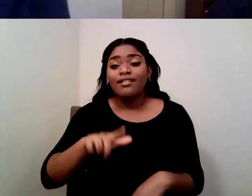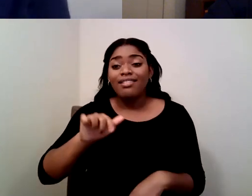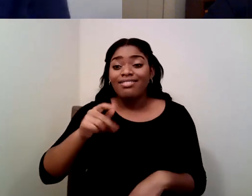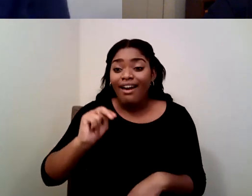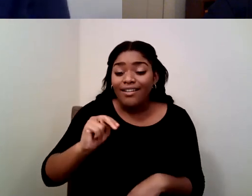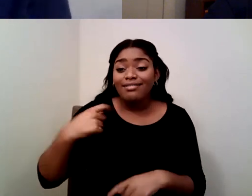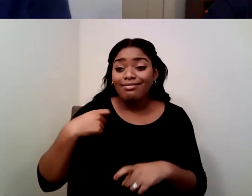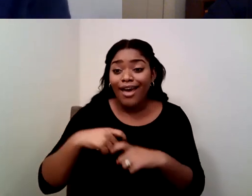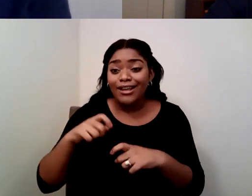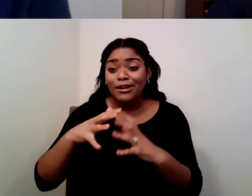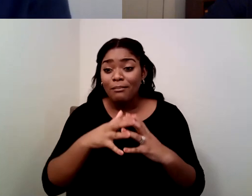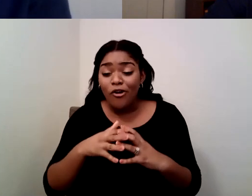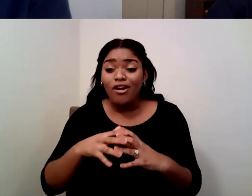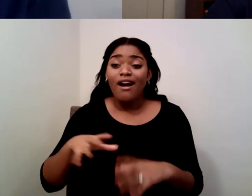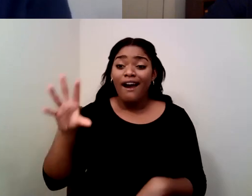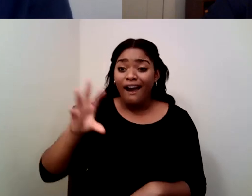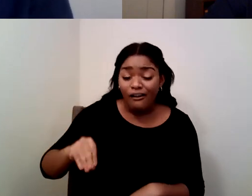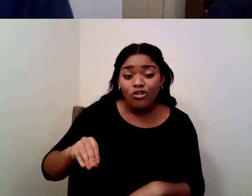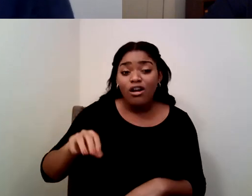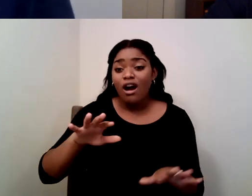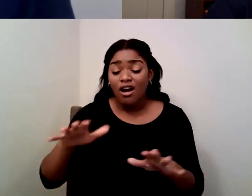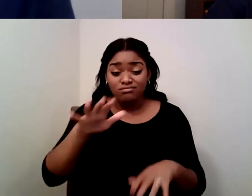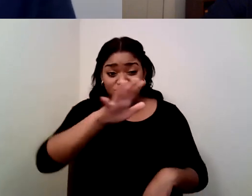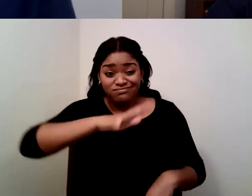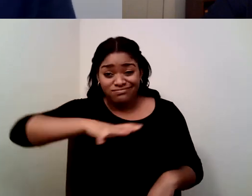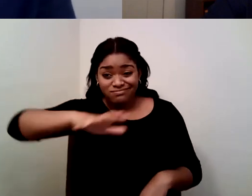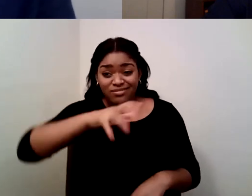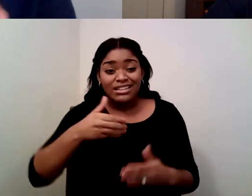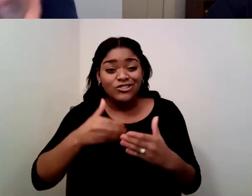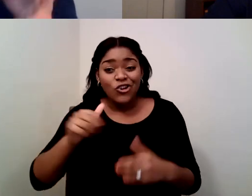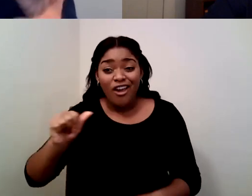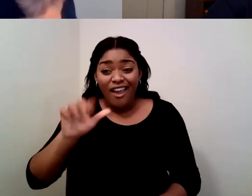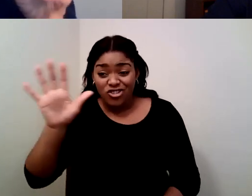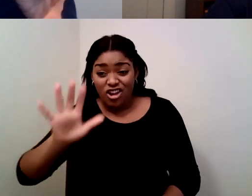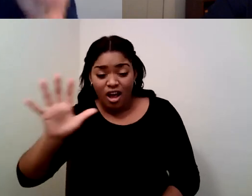in Africa, the Arabian Peninsula, and around to the Asian-Pacific, places where coffee